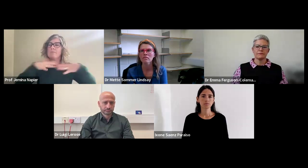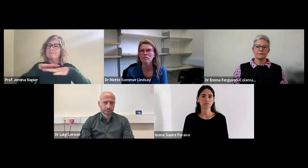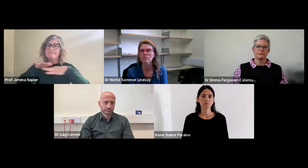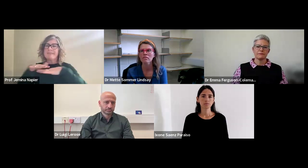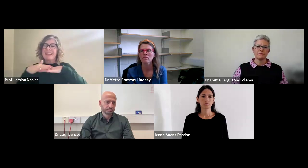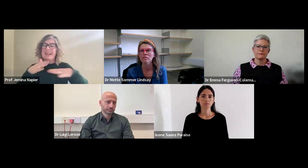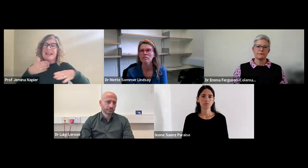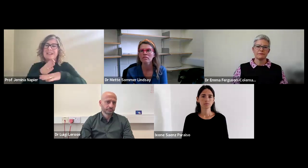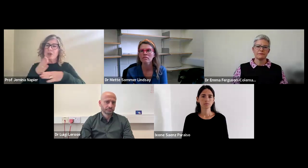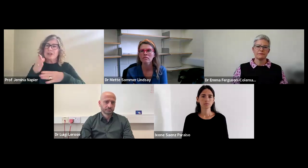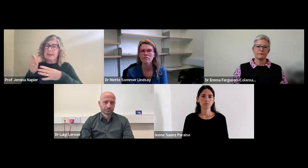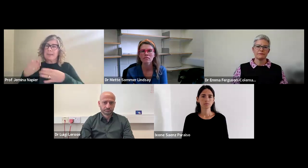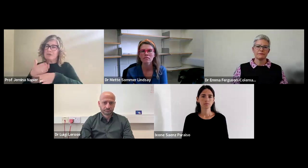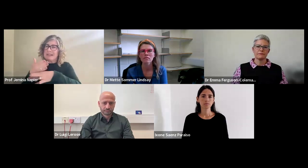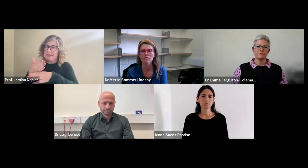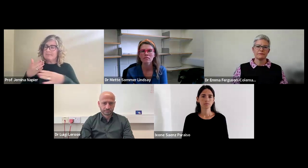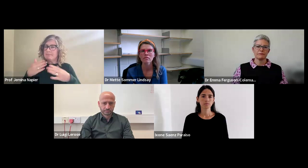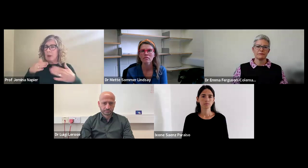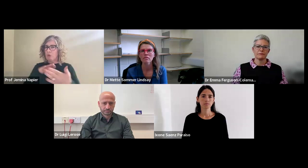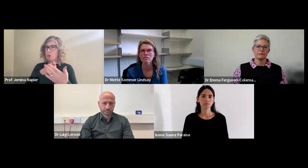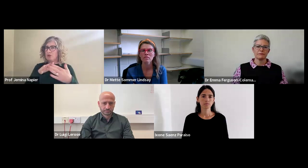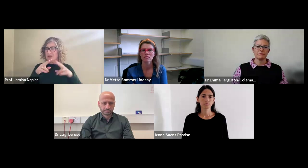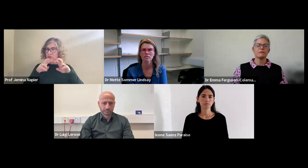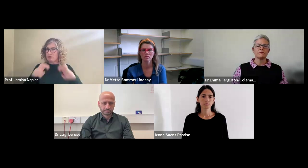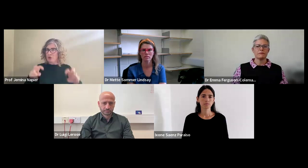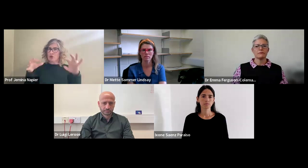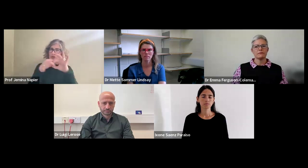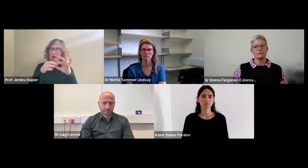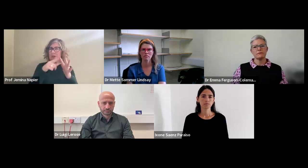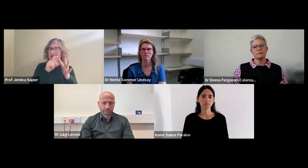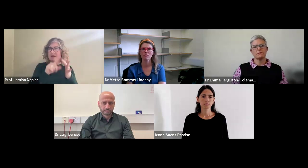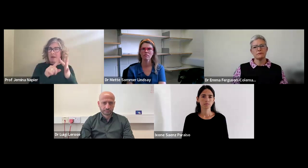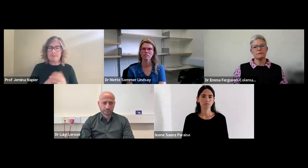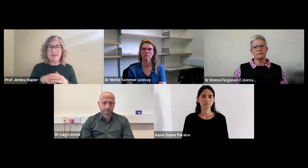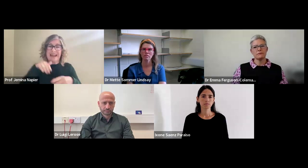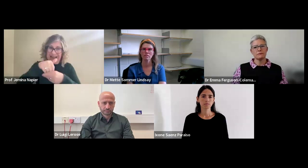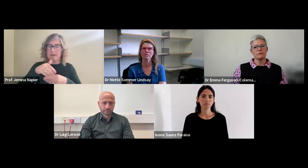in more information and we want to promote inter disciplinary approaches to research when it comes